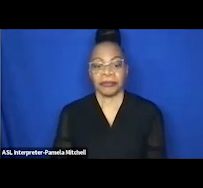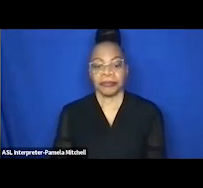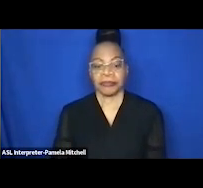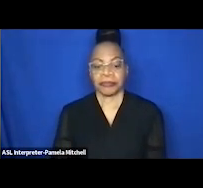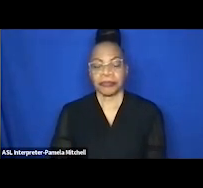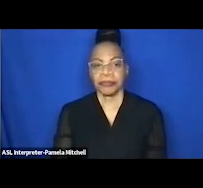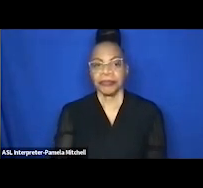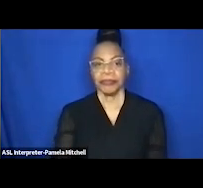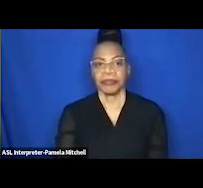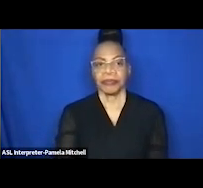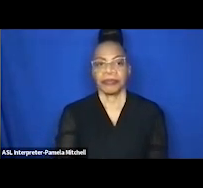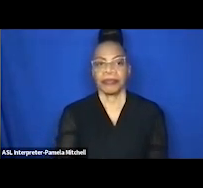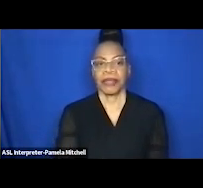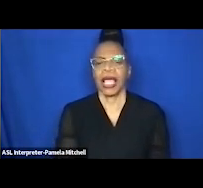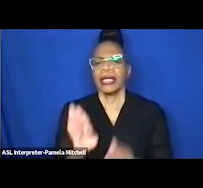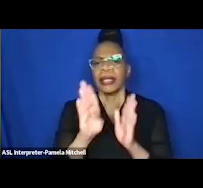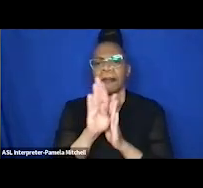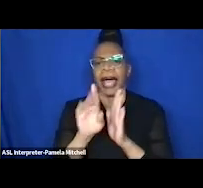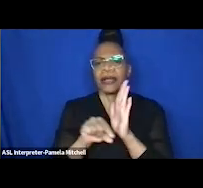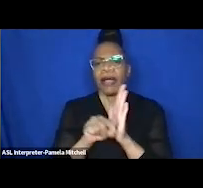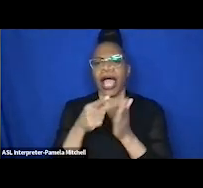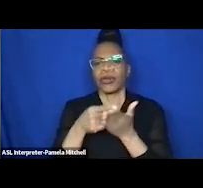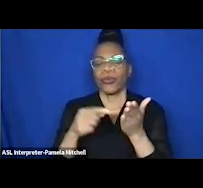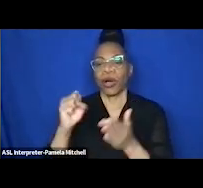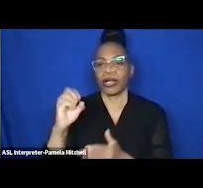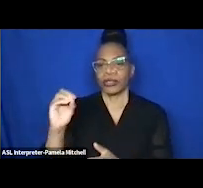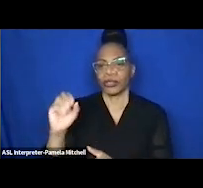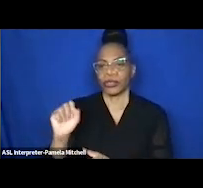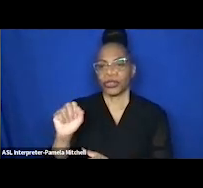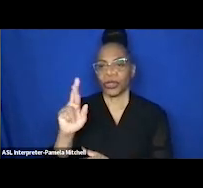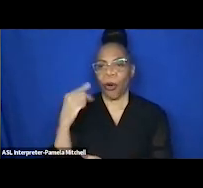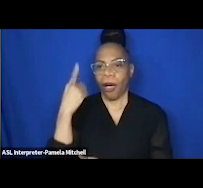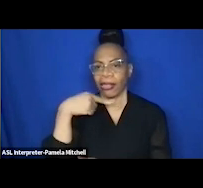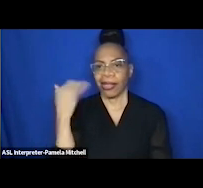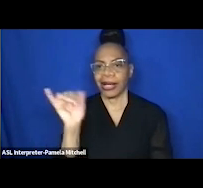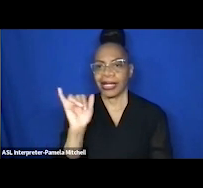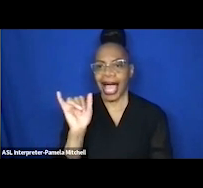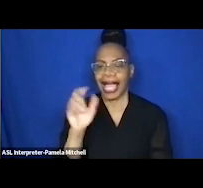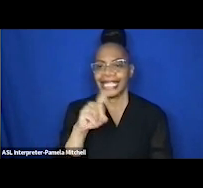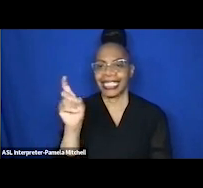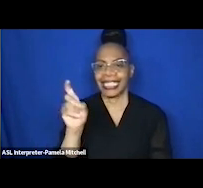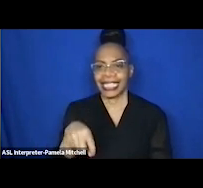So a little bit about, little background about what SOAR has looked like in the Texas Balance of State continuum of care.